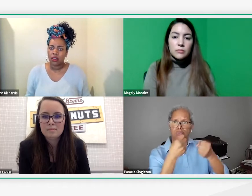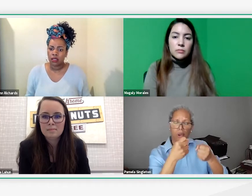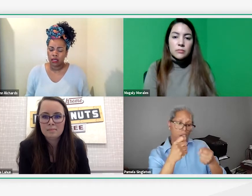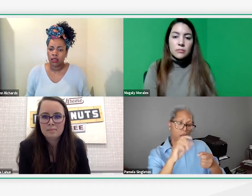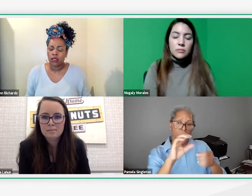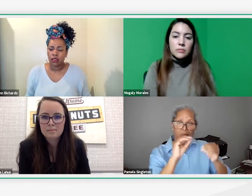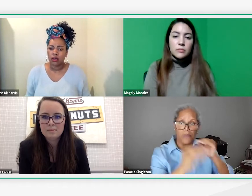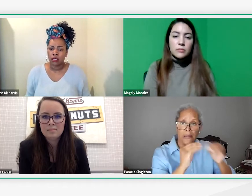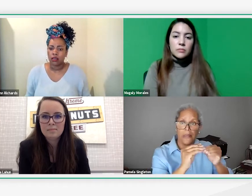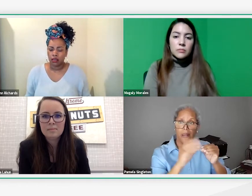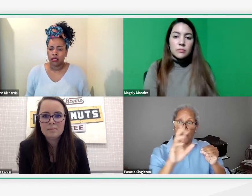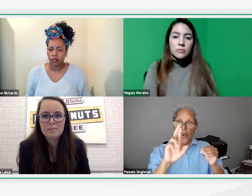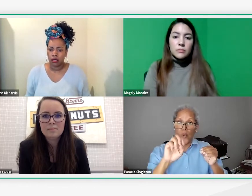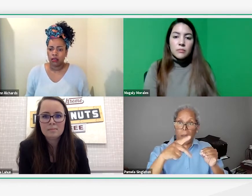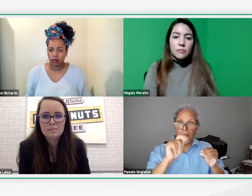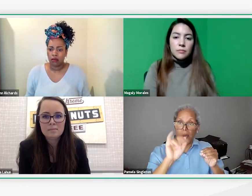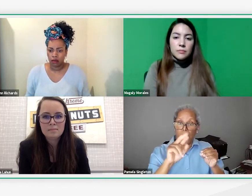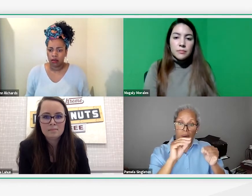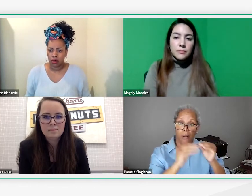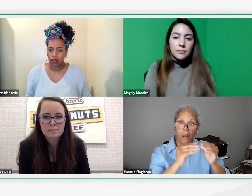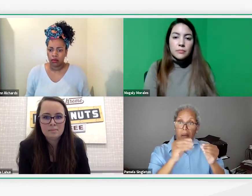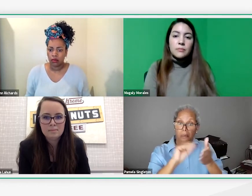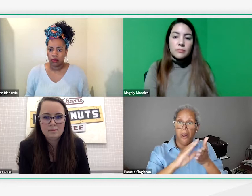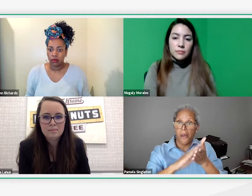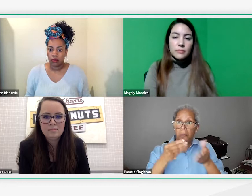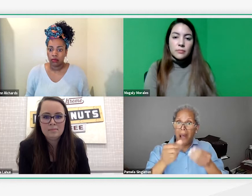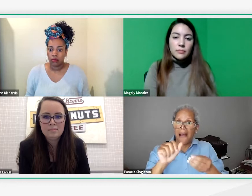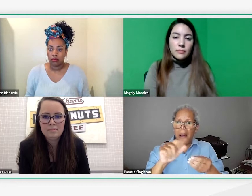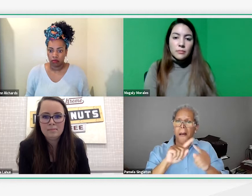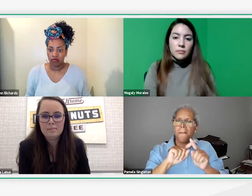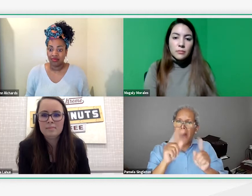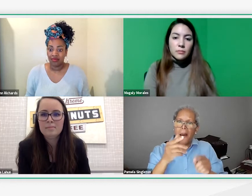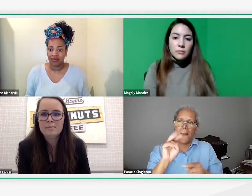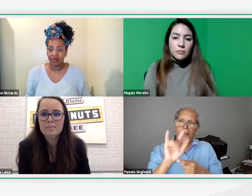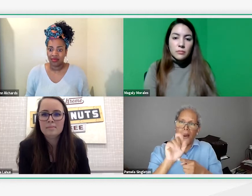and another for your phone. The car: You have a choice to put down your mileage,